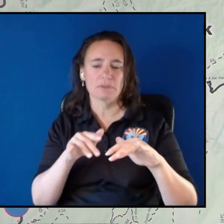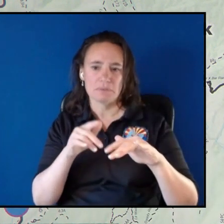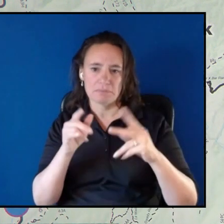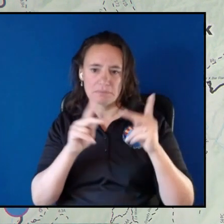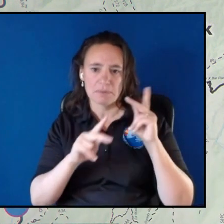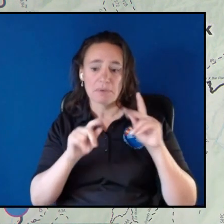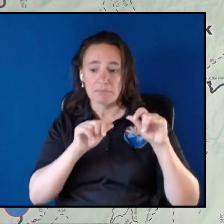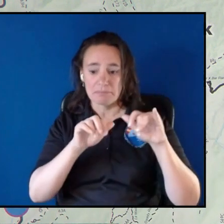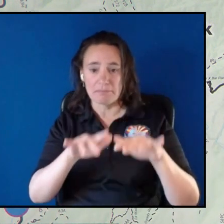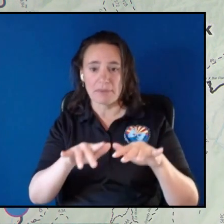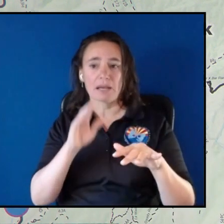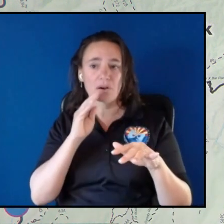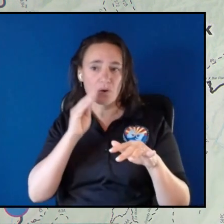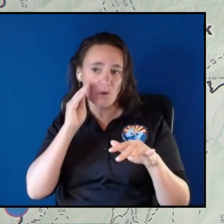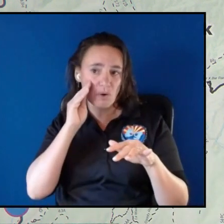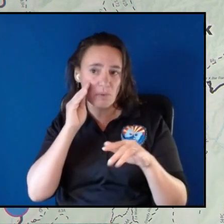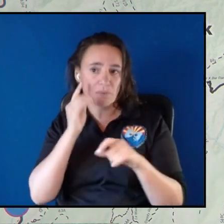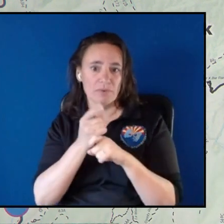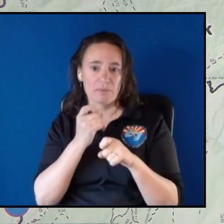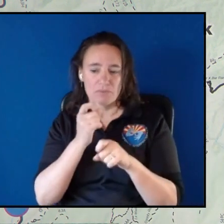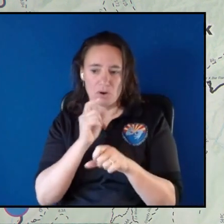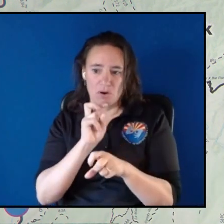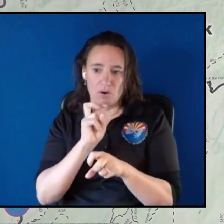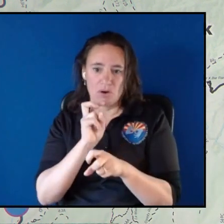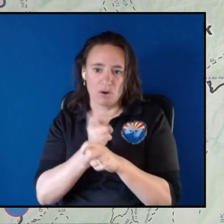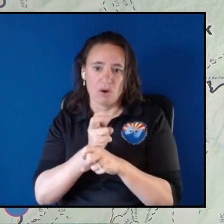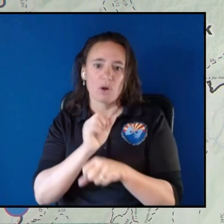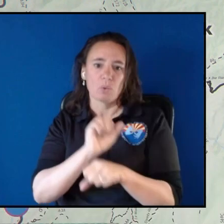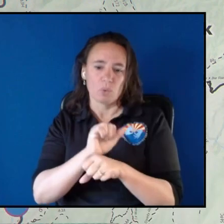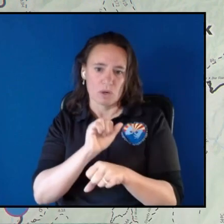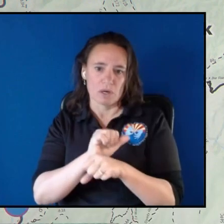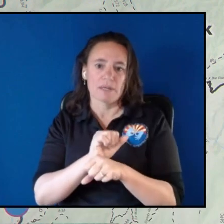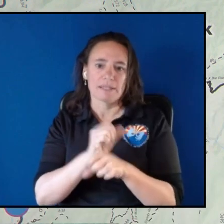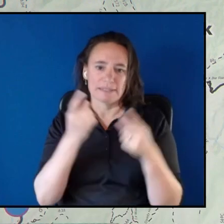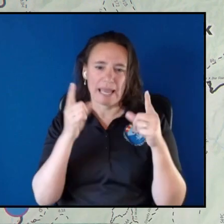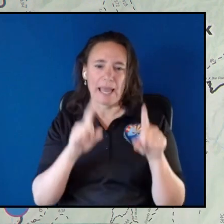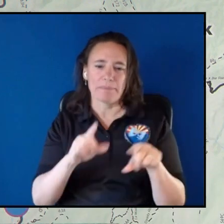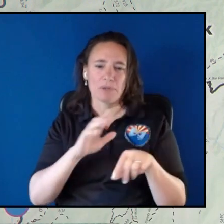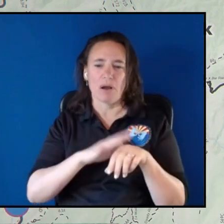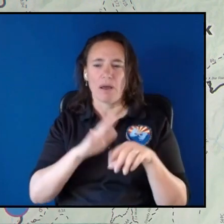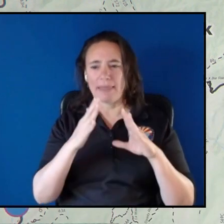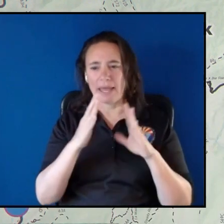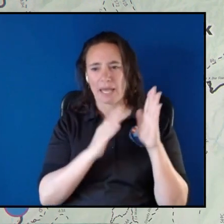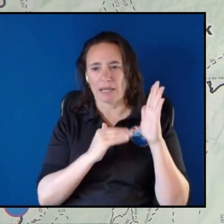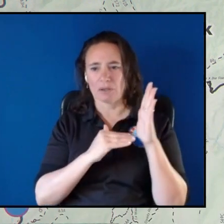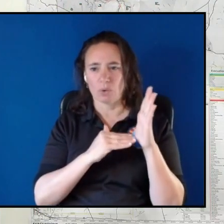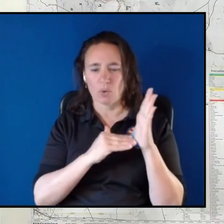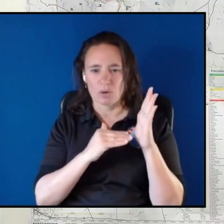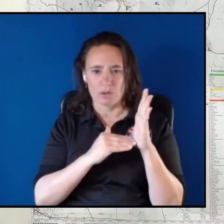to hard work and the efforts that have occurred on the southwest corner over the previous shifts.